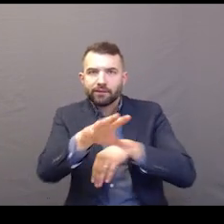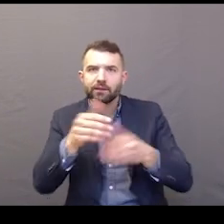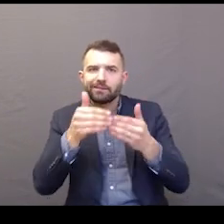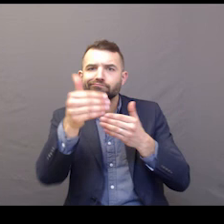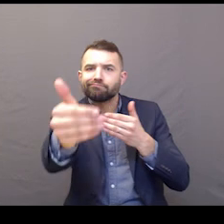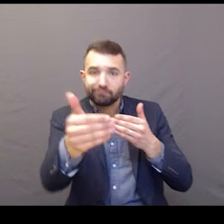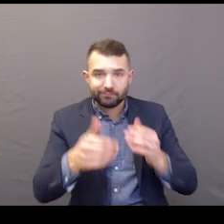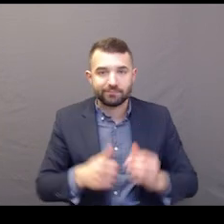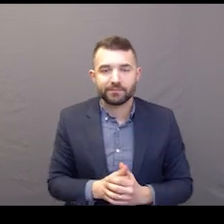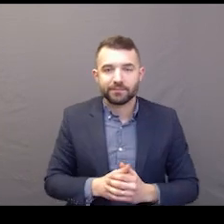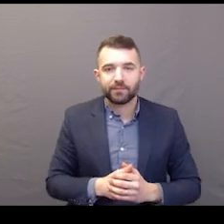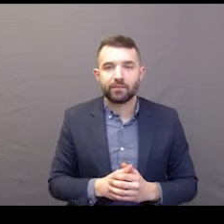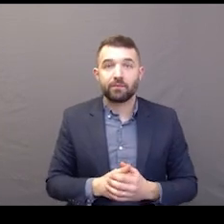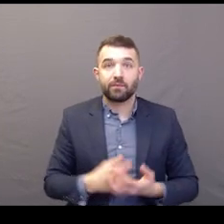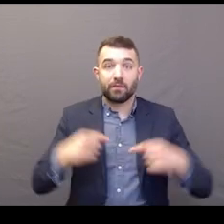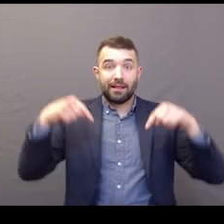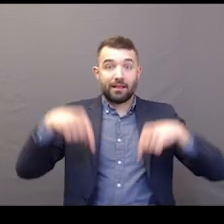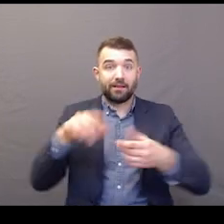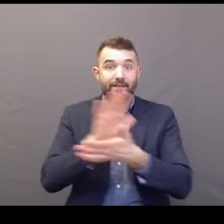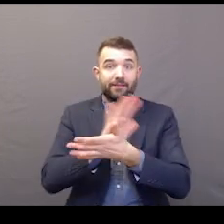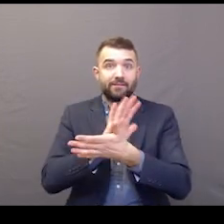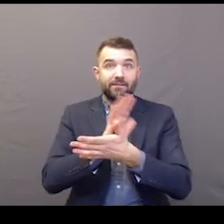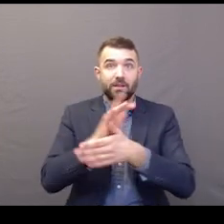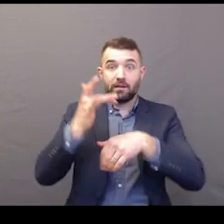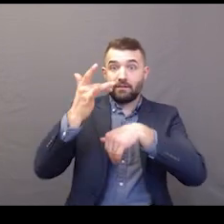The video you’re watching now is also available on our online open house,